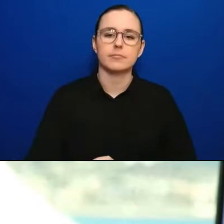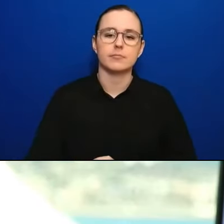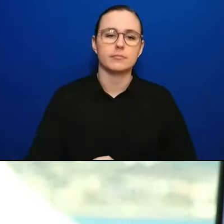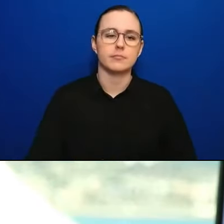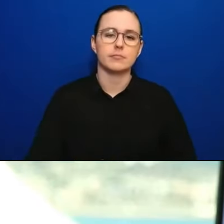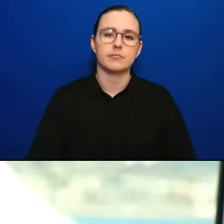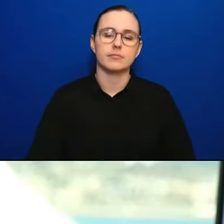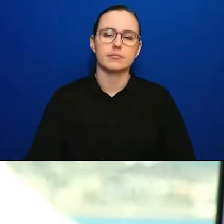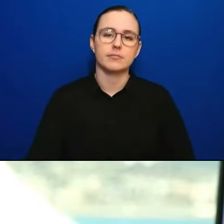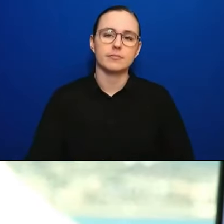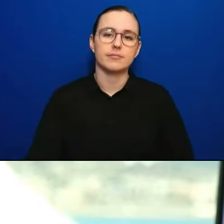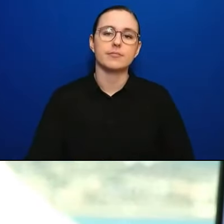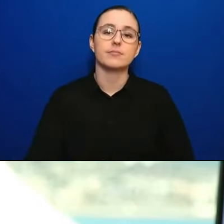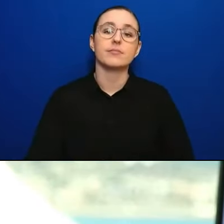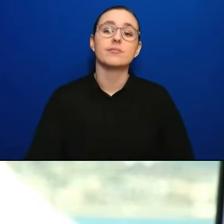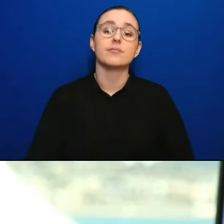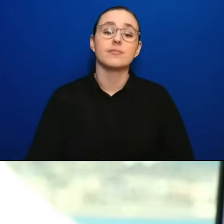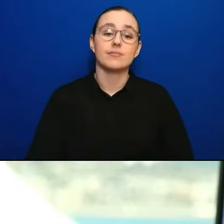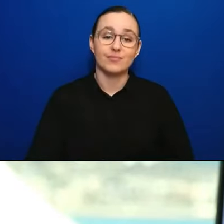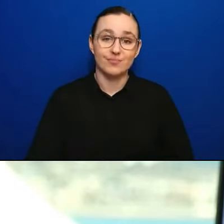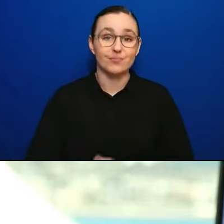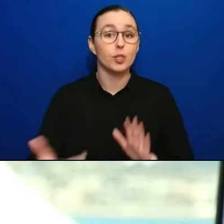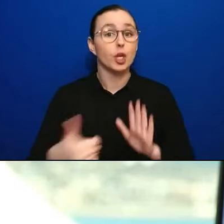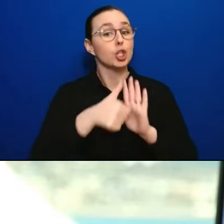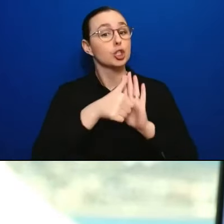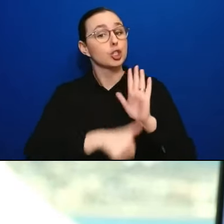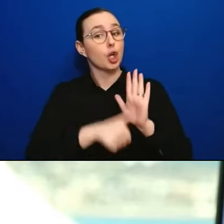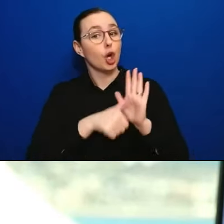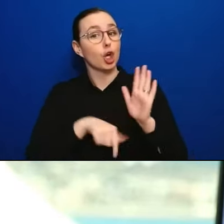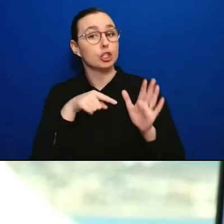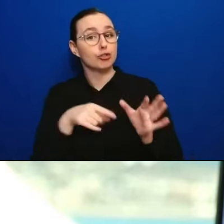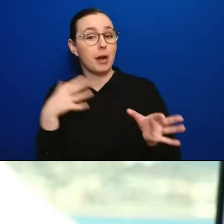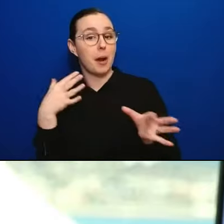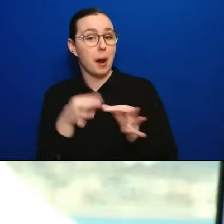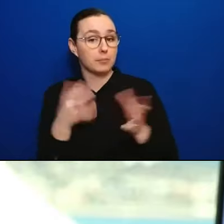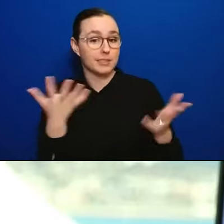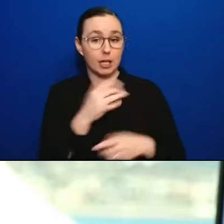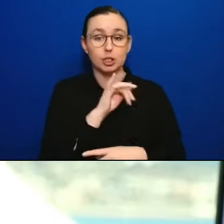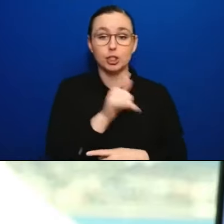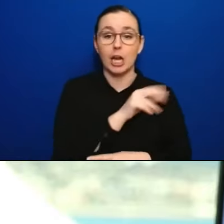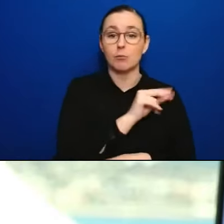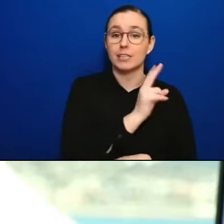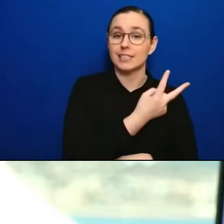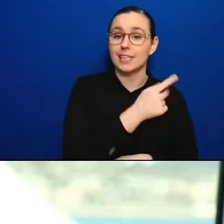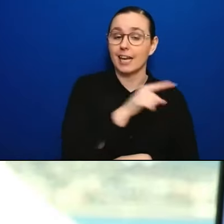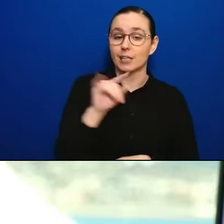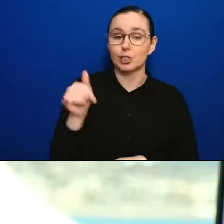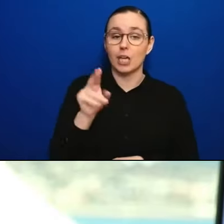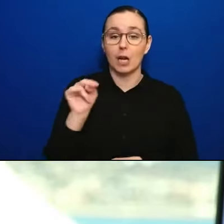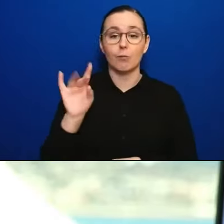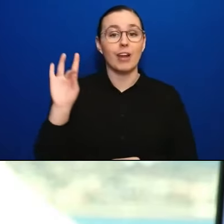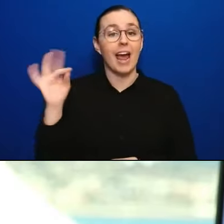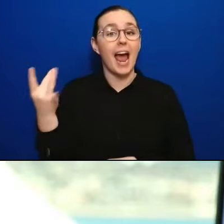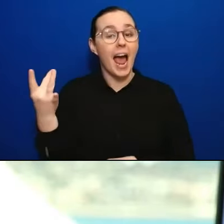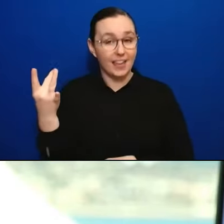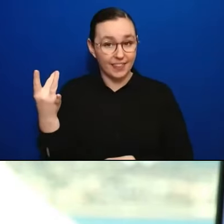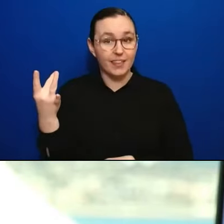get firmed up by the Federal Government finally I want to provide the weekly surg renewal